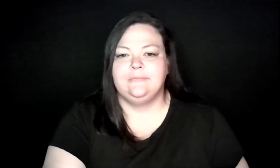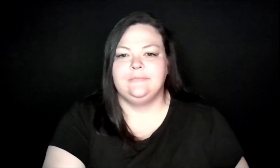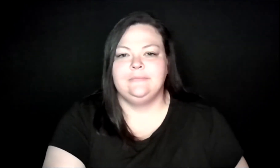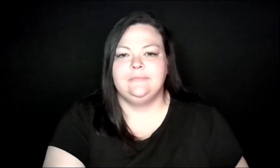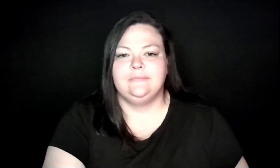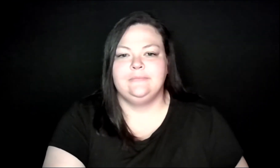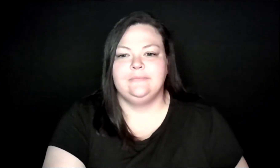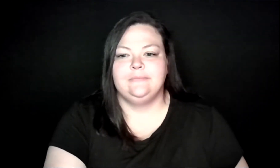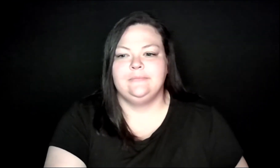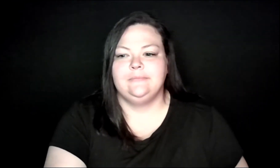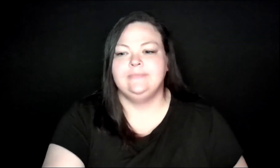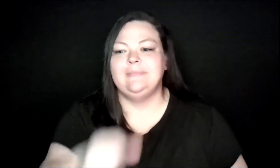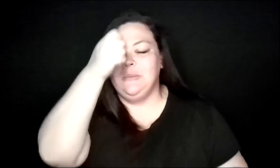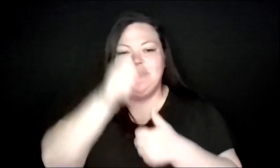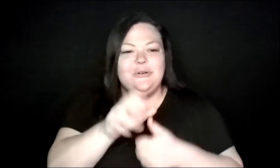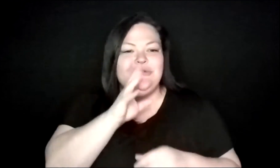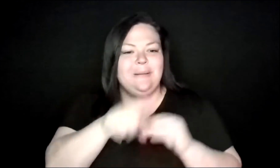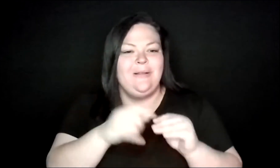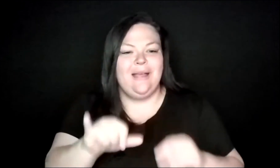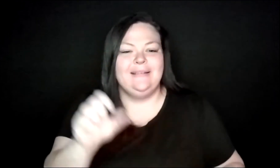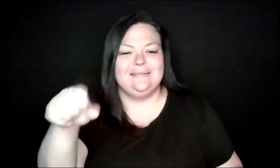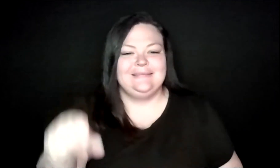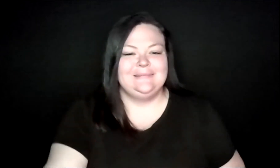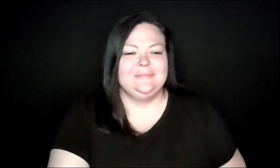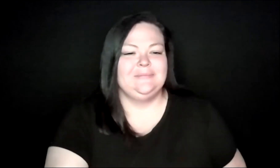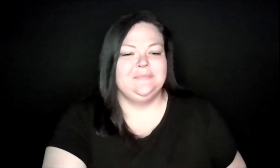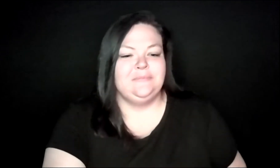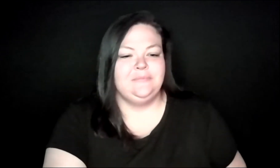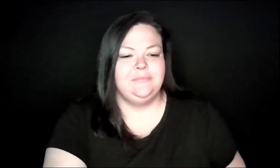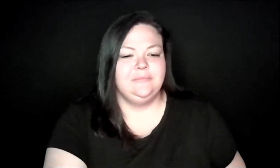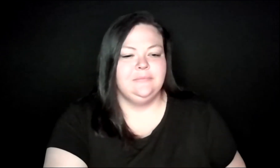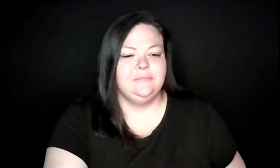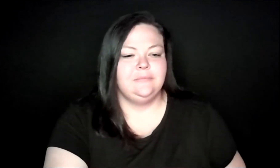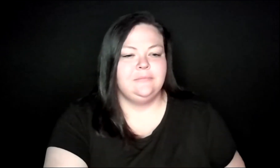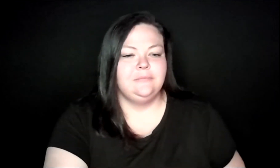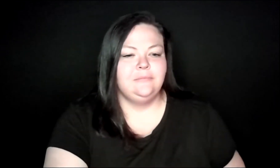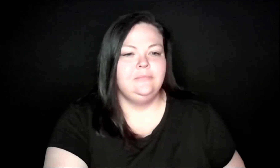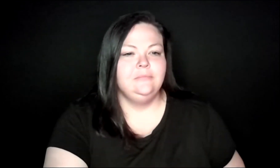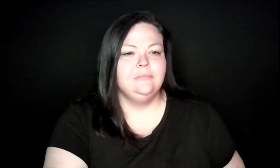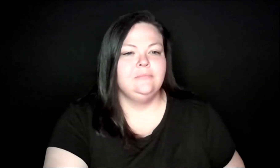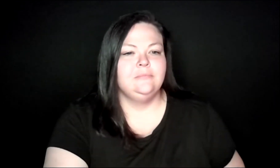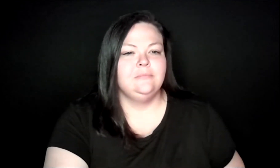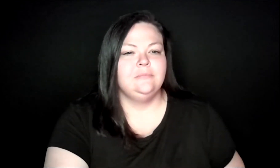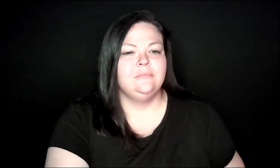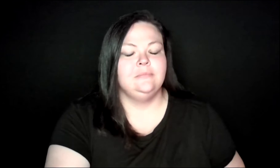last time we talked that was that was part of the the conversation, um, just checking